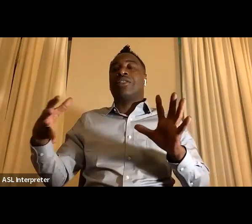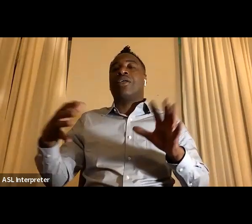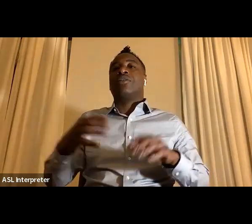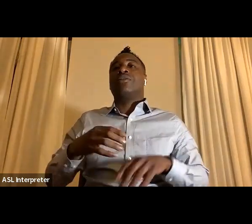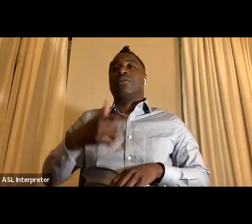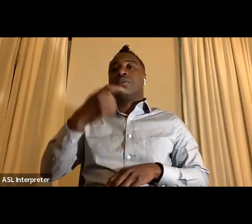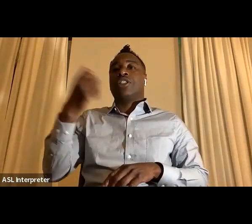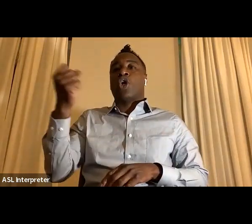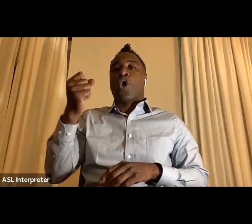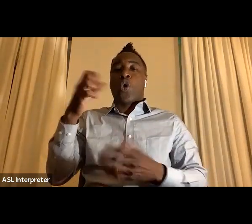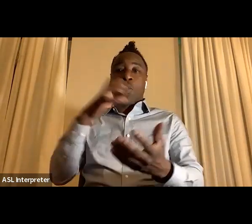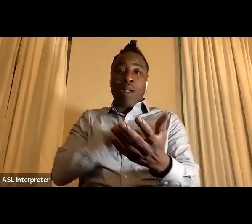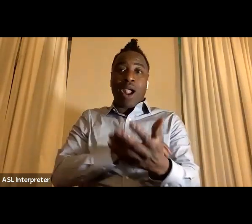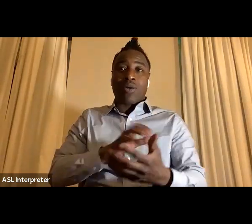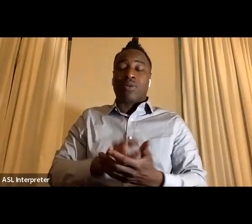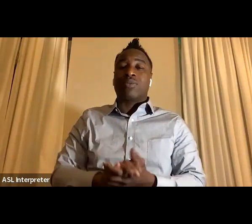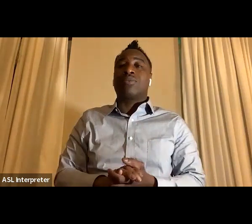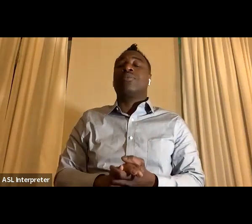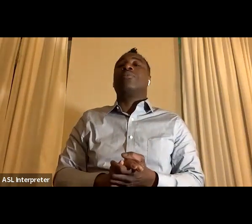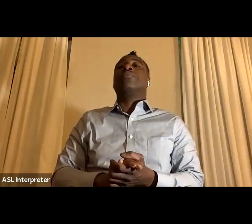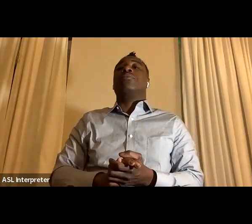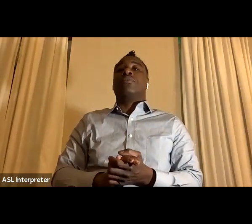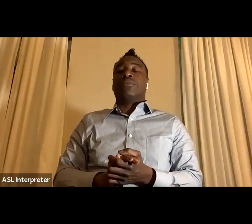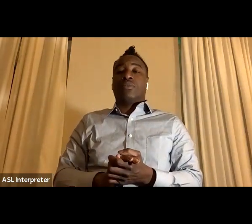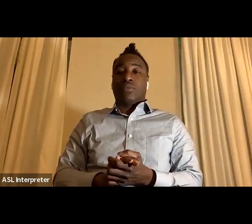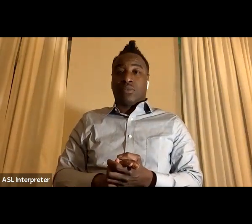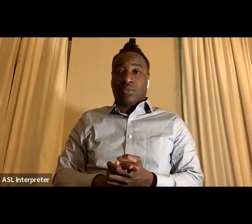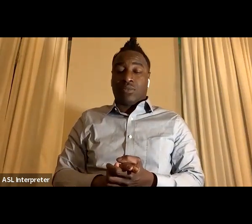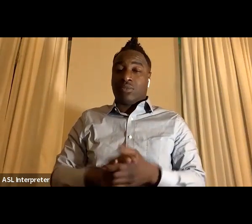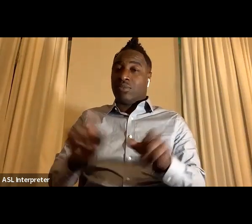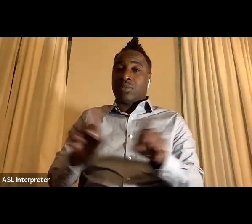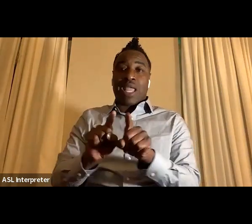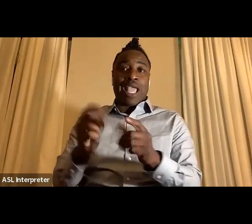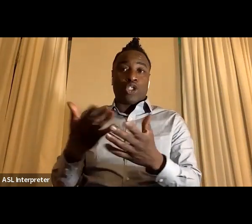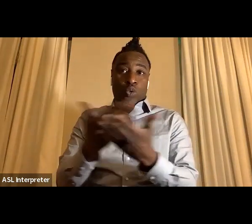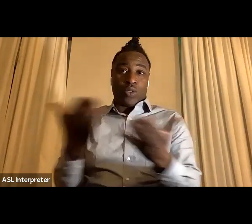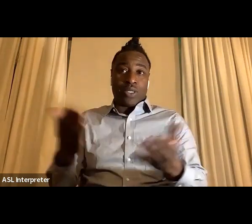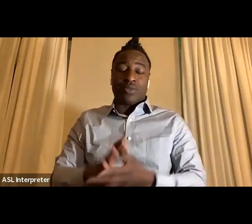they hold as much potency as new things. Yeah, yeah.